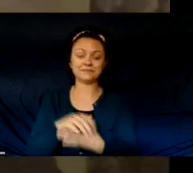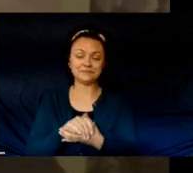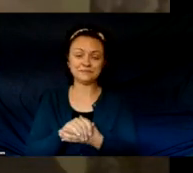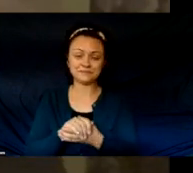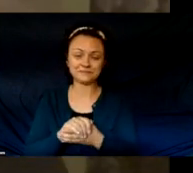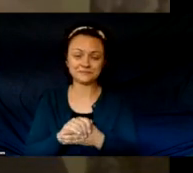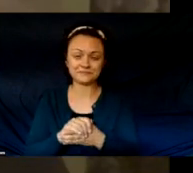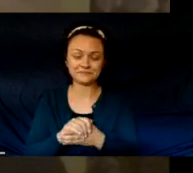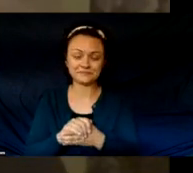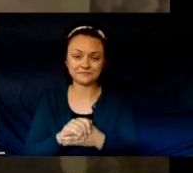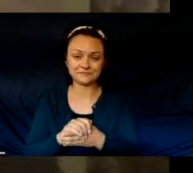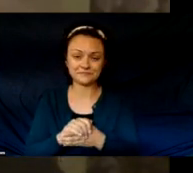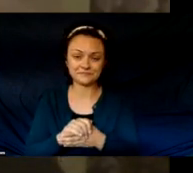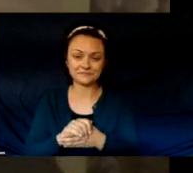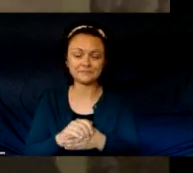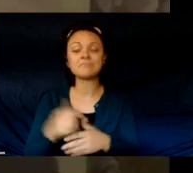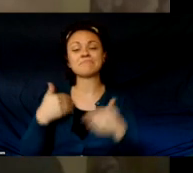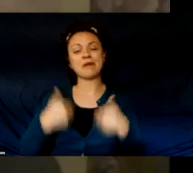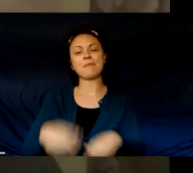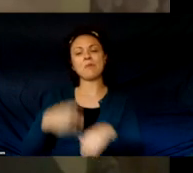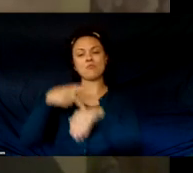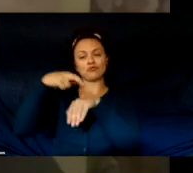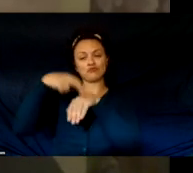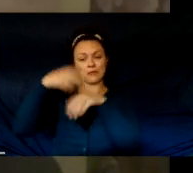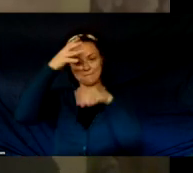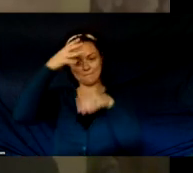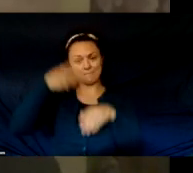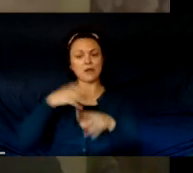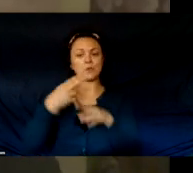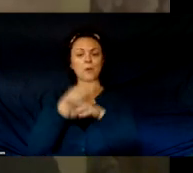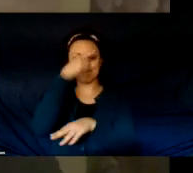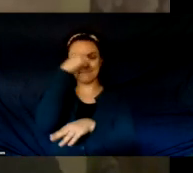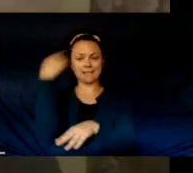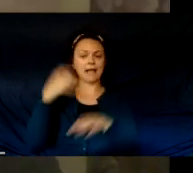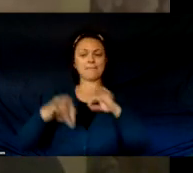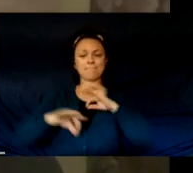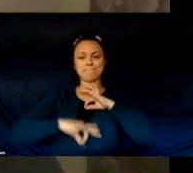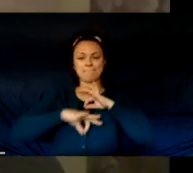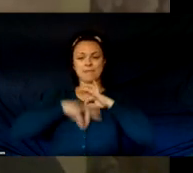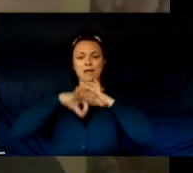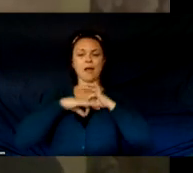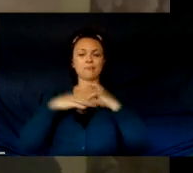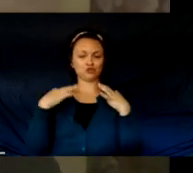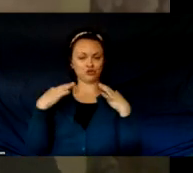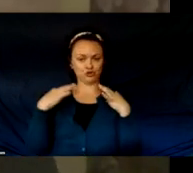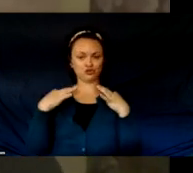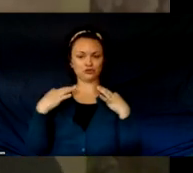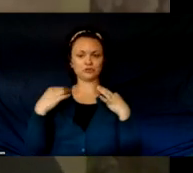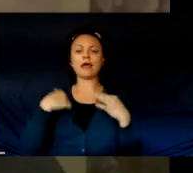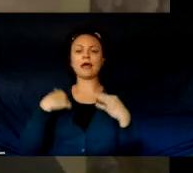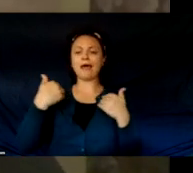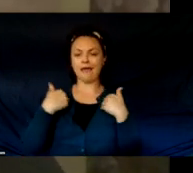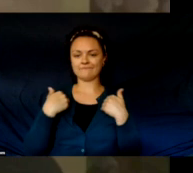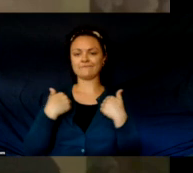I am a Puerto Rican man wearing a black button up shirt. I have long brown curly hair pulled back.